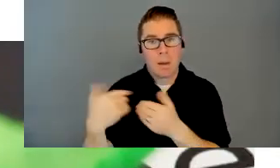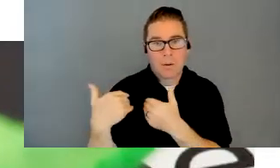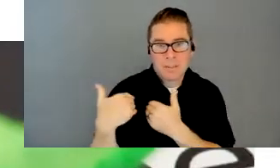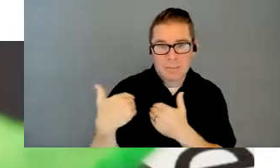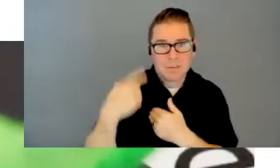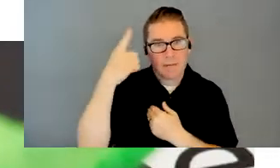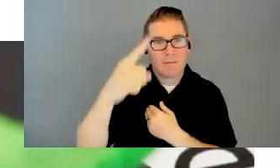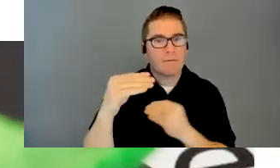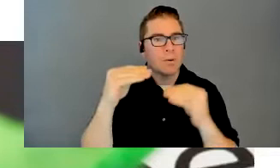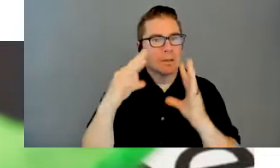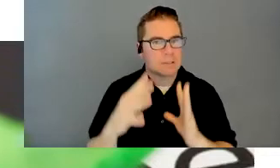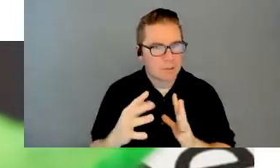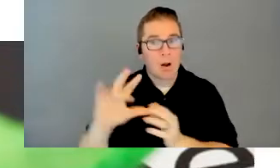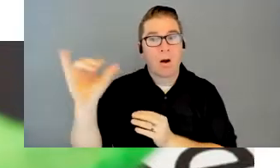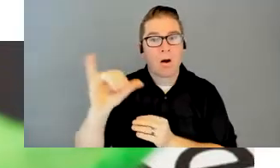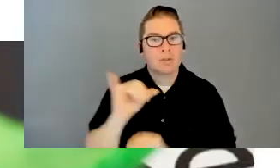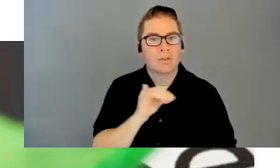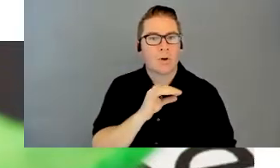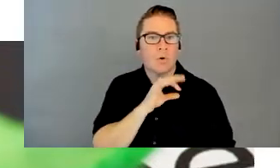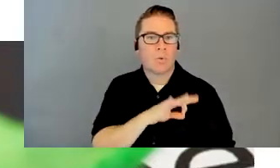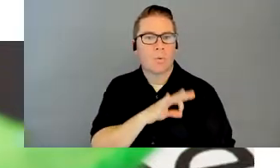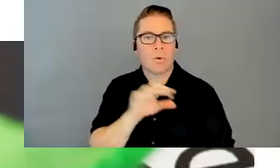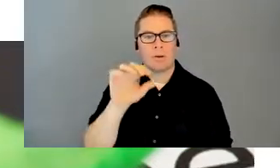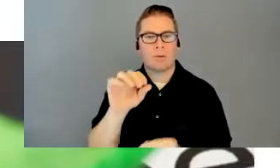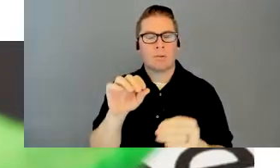as well as the accreditation standards from ABC, Jason